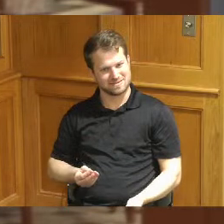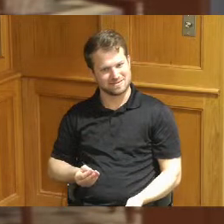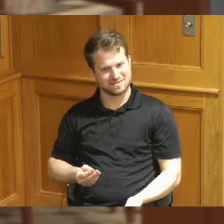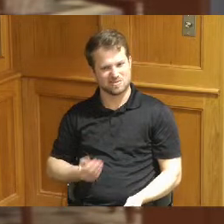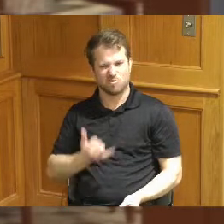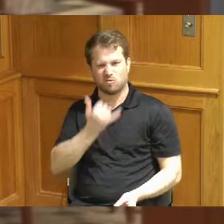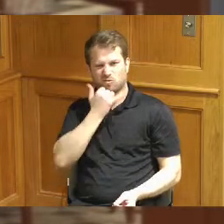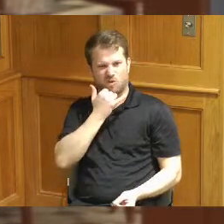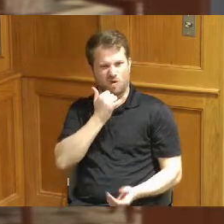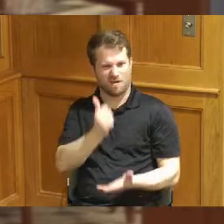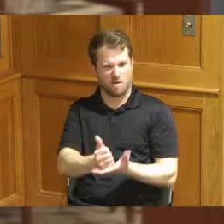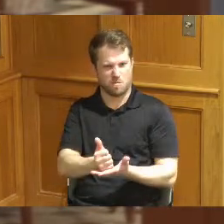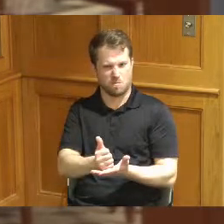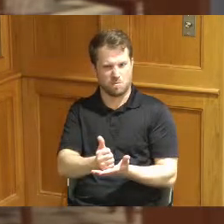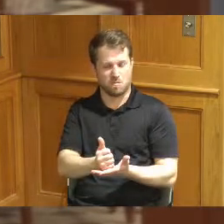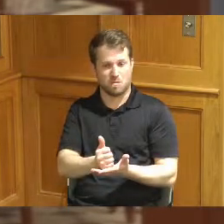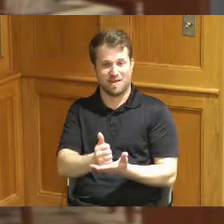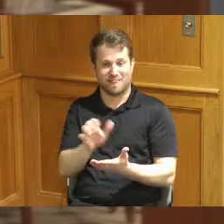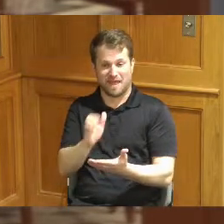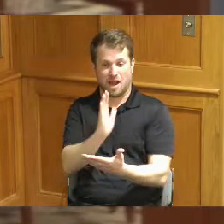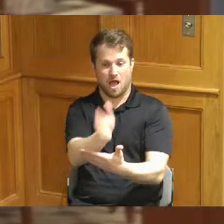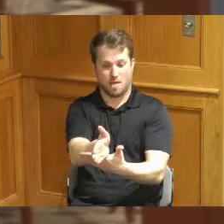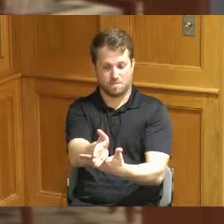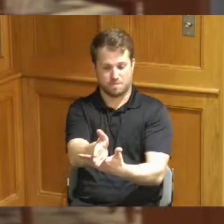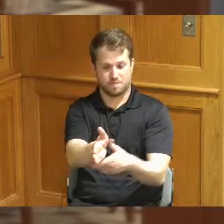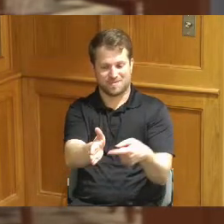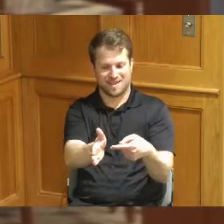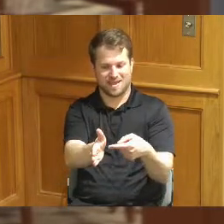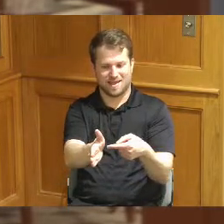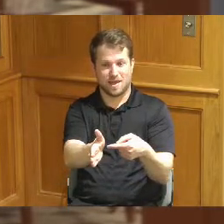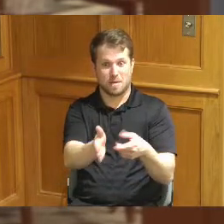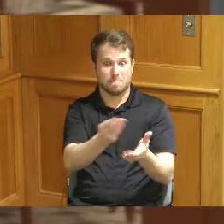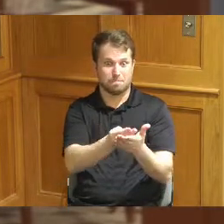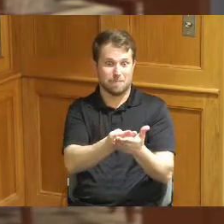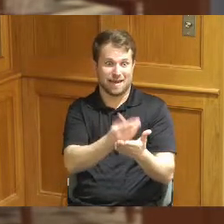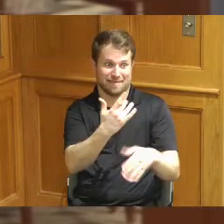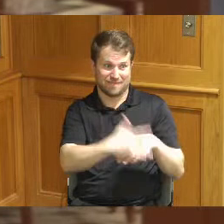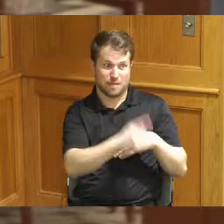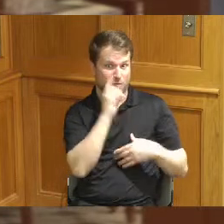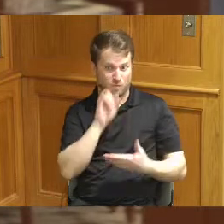unfortunately is the intervention that is funded the one thing you've already done that I think